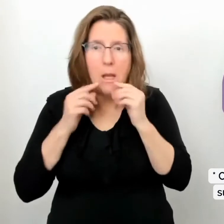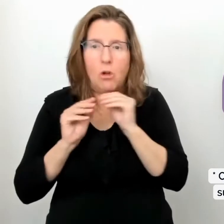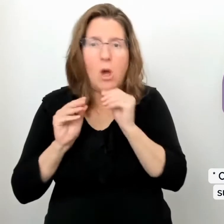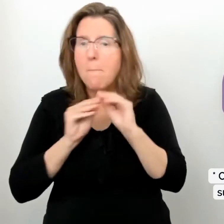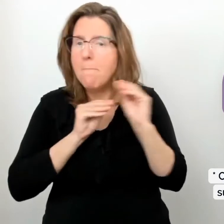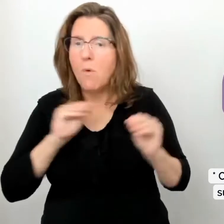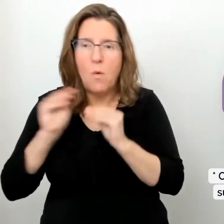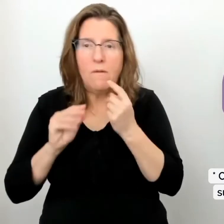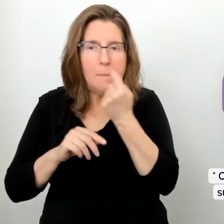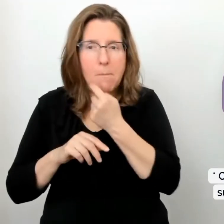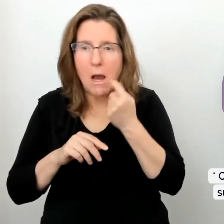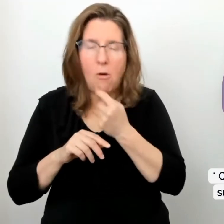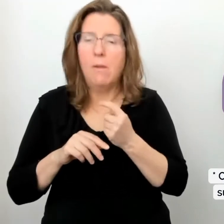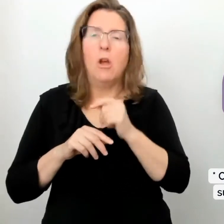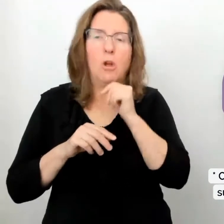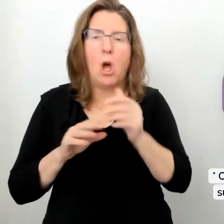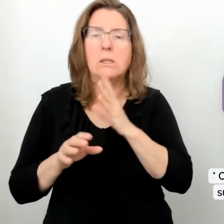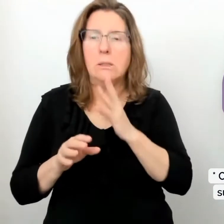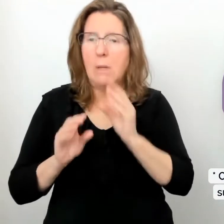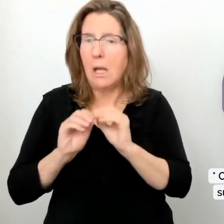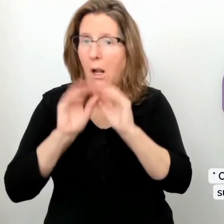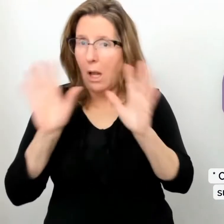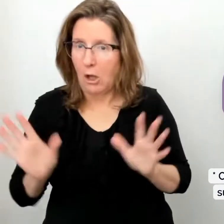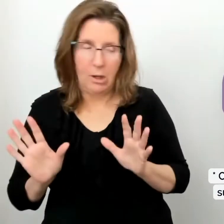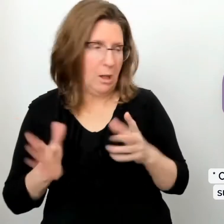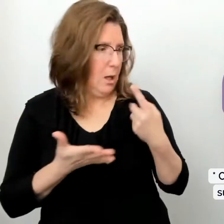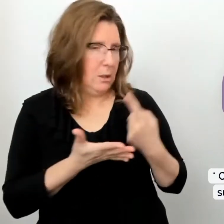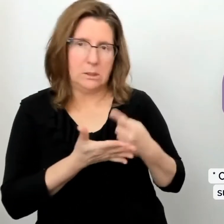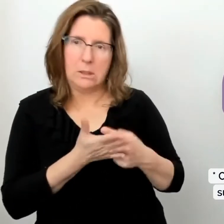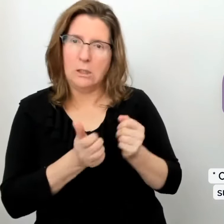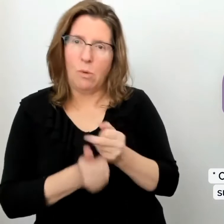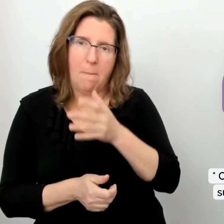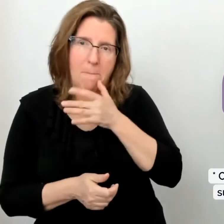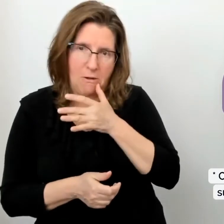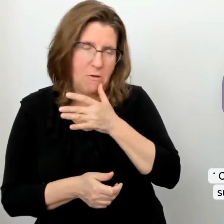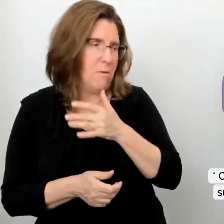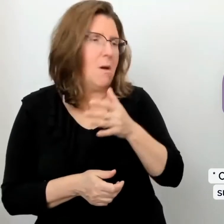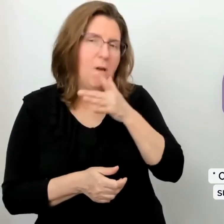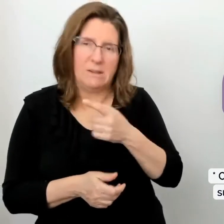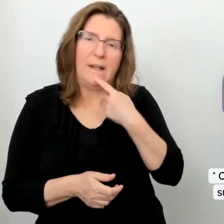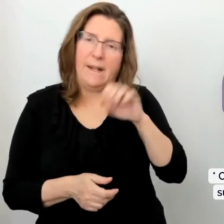For my needs he did not move his mouth enough, when forming his words, for me to make out what he was saying.